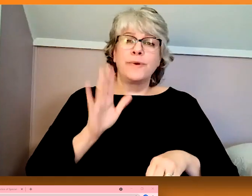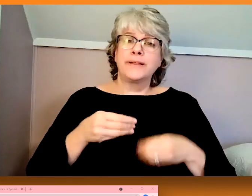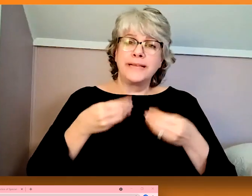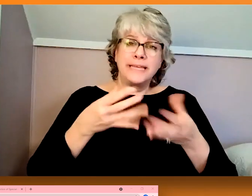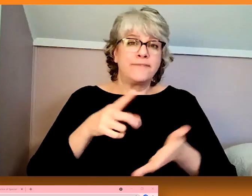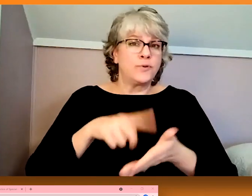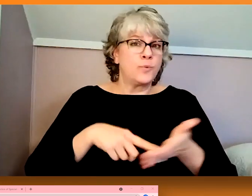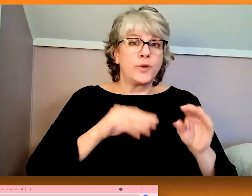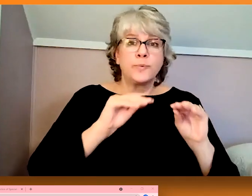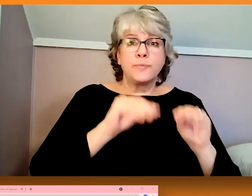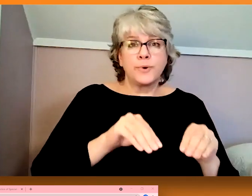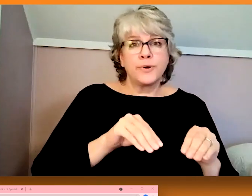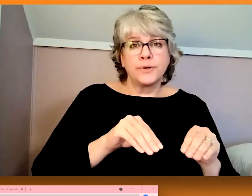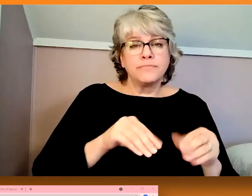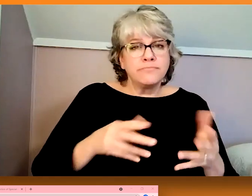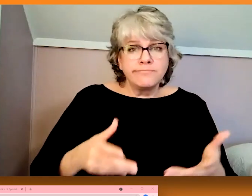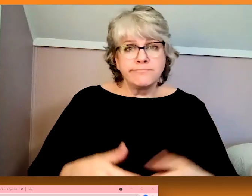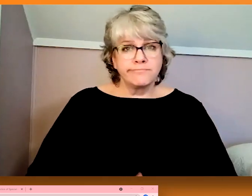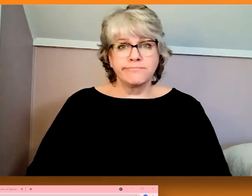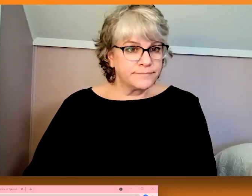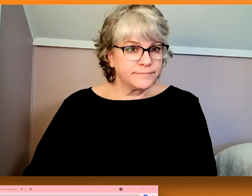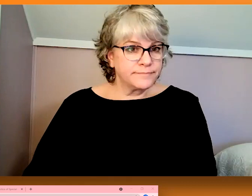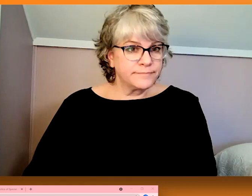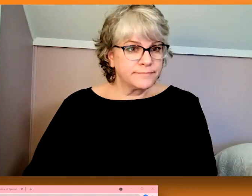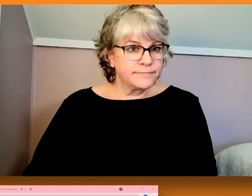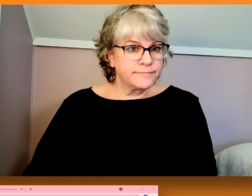that you provide it. Thank you, Bob. Yes.